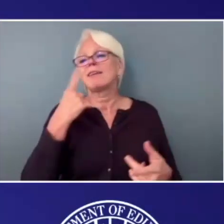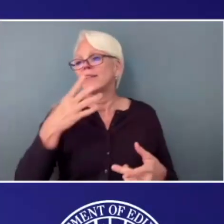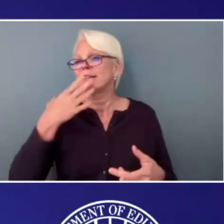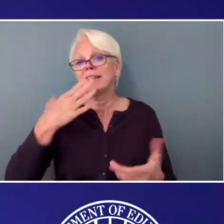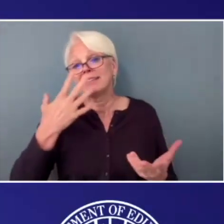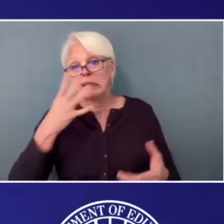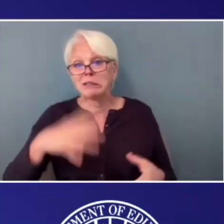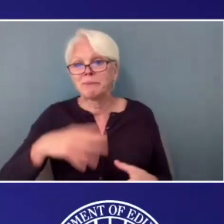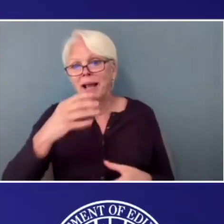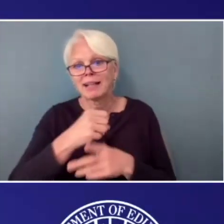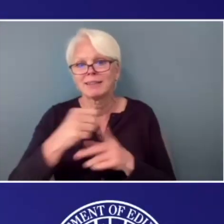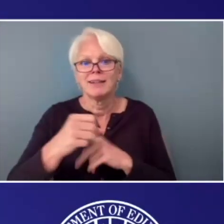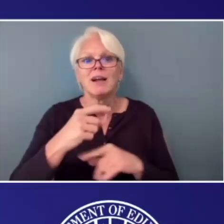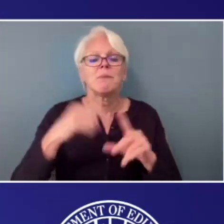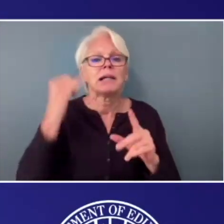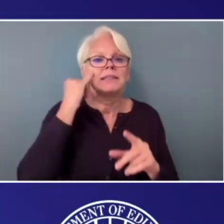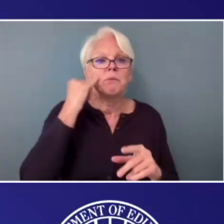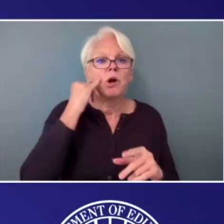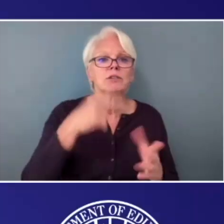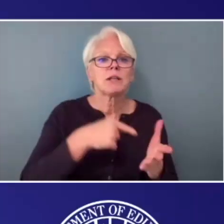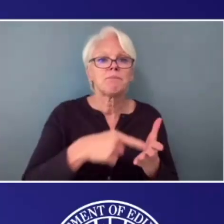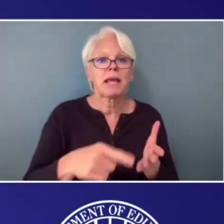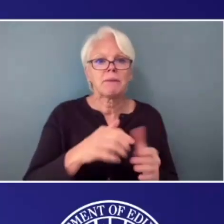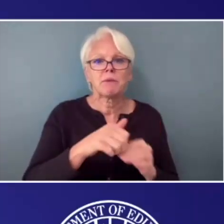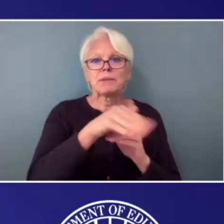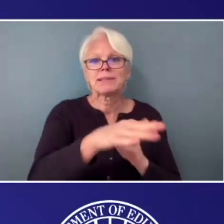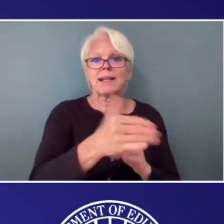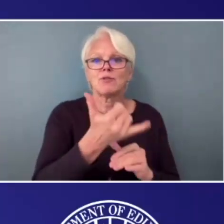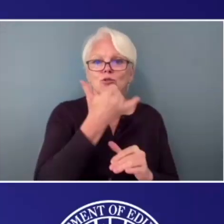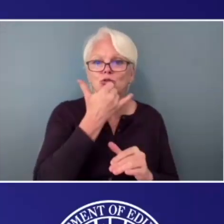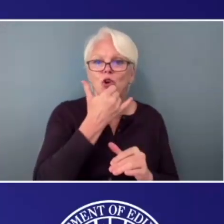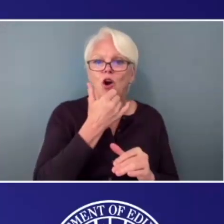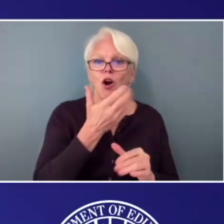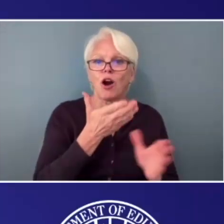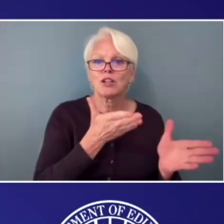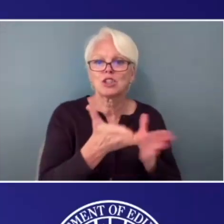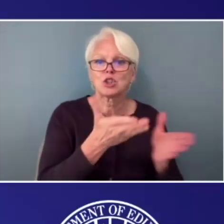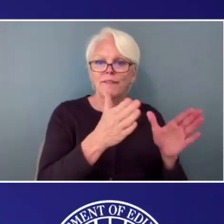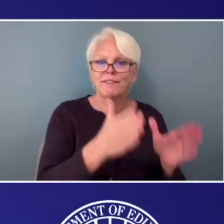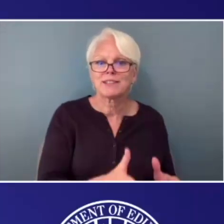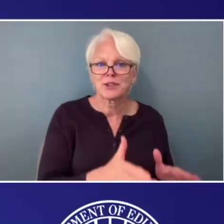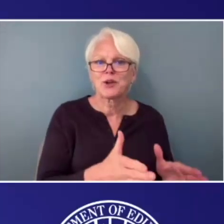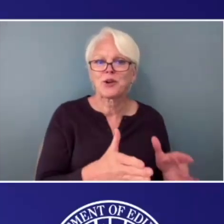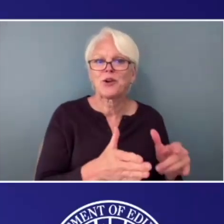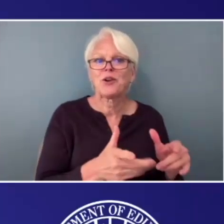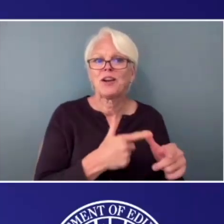that the payment was misdirected to the wrong servicer and it would, through our electronic process, it would